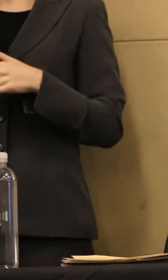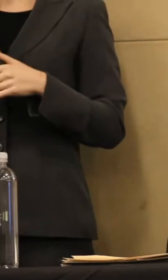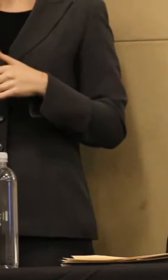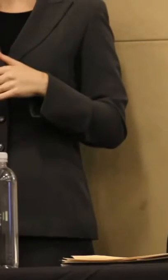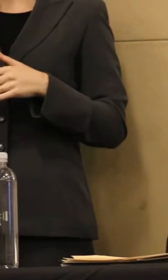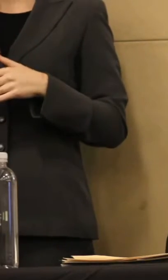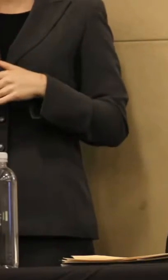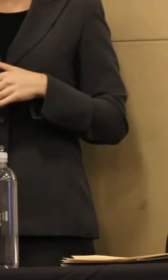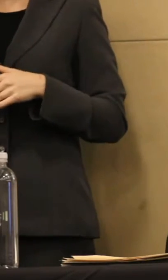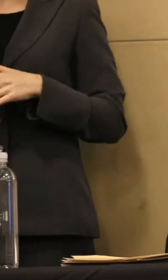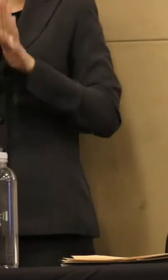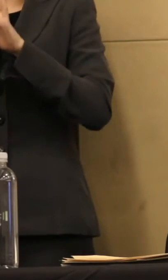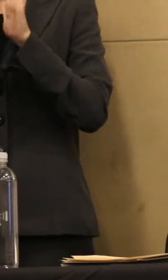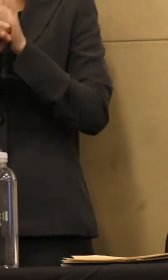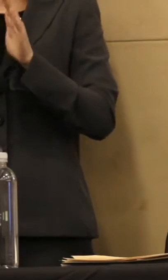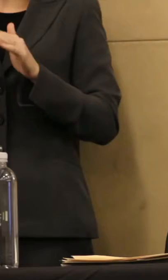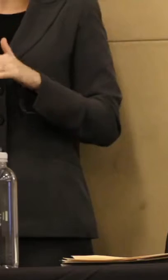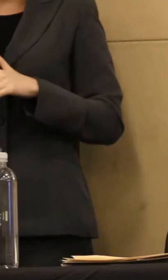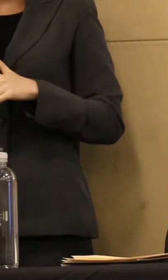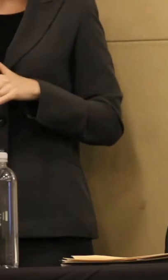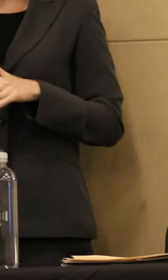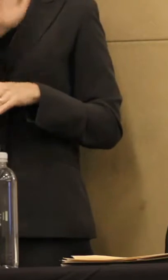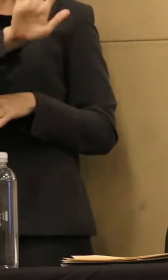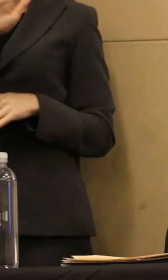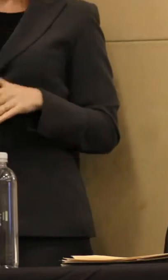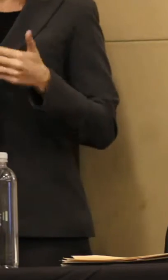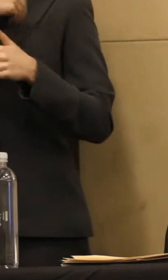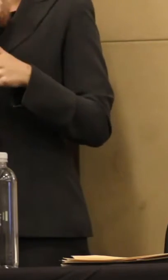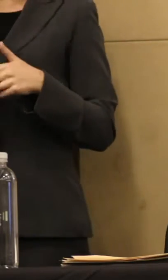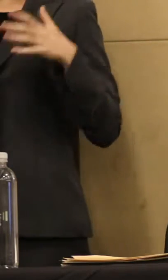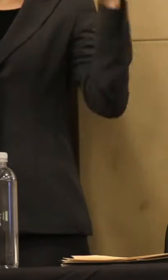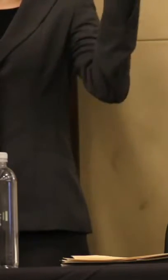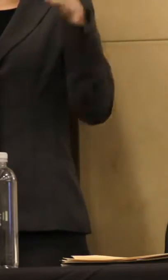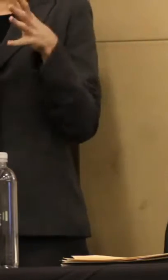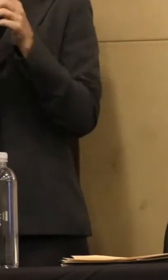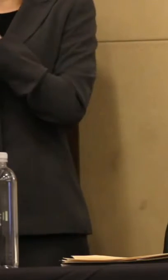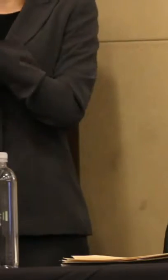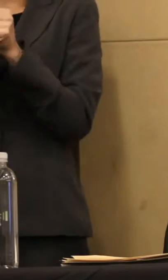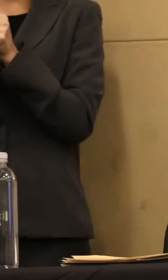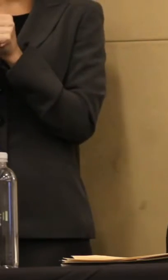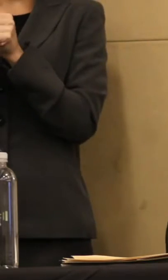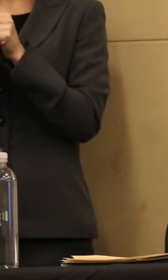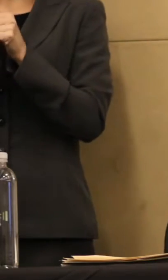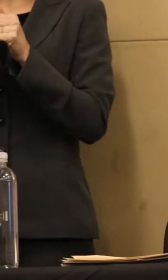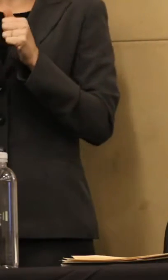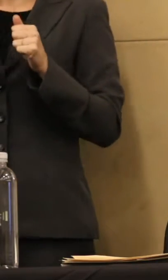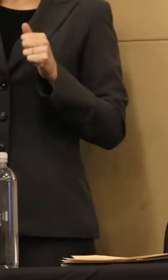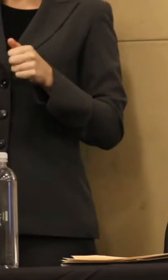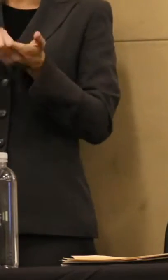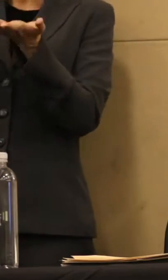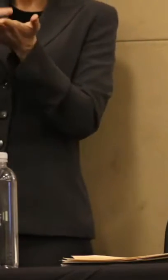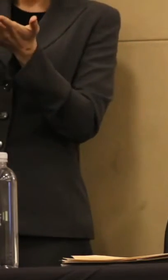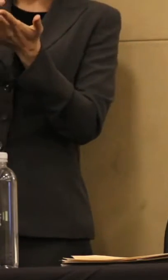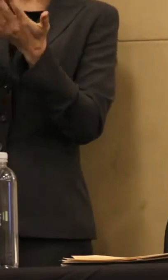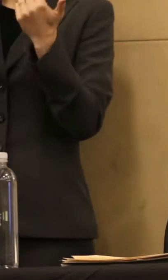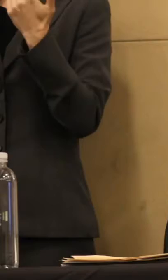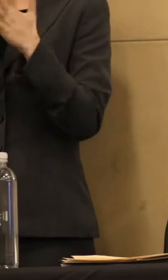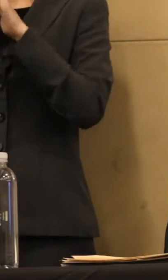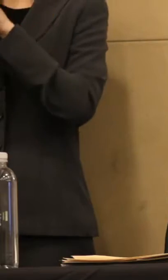their members, interested members together to address policy for people with disabilities,